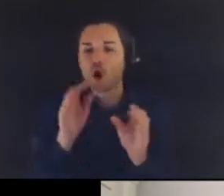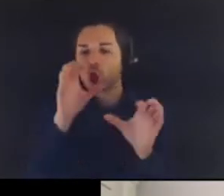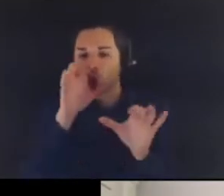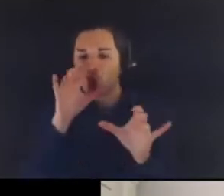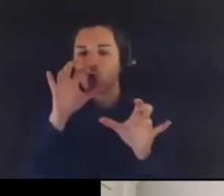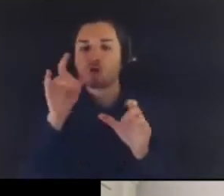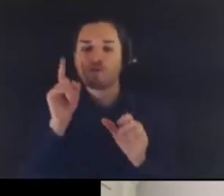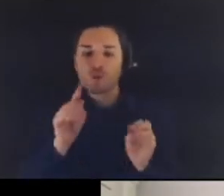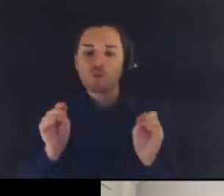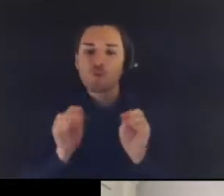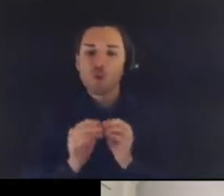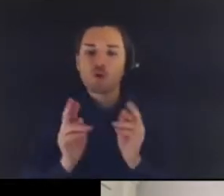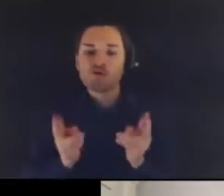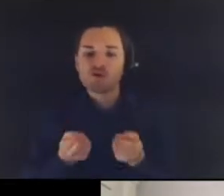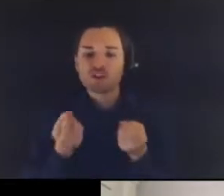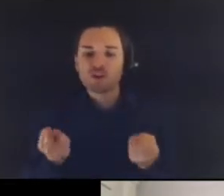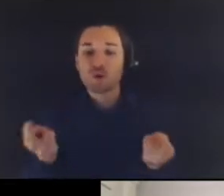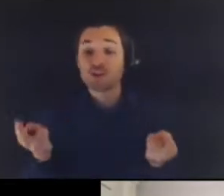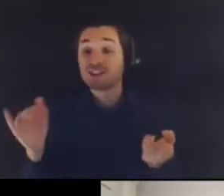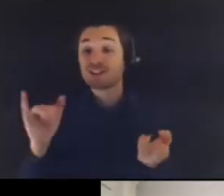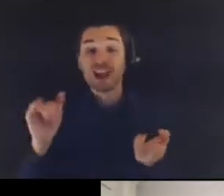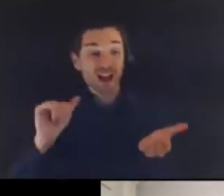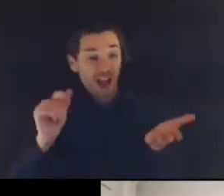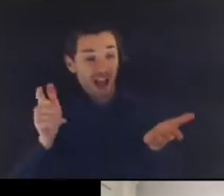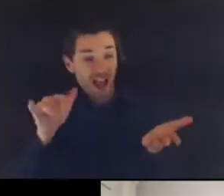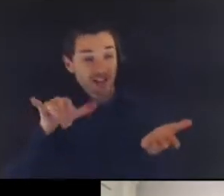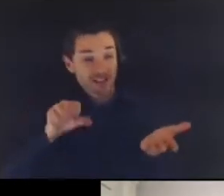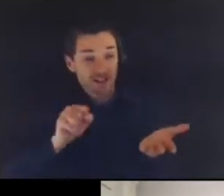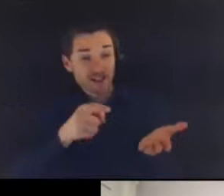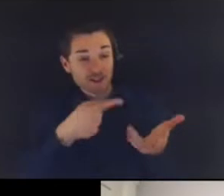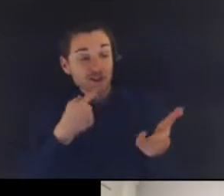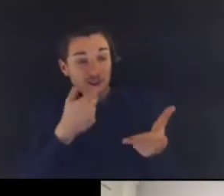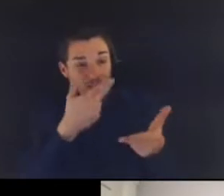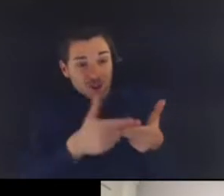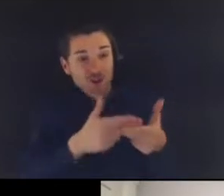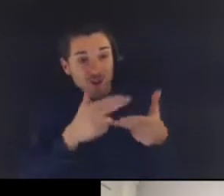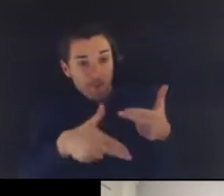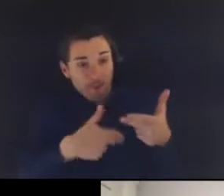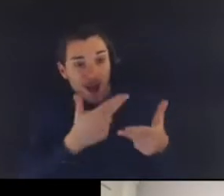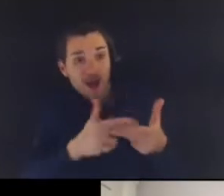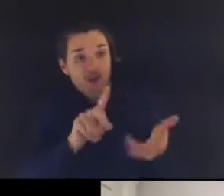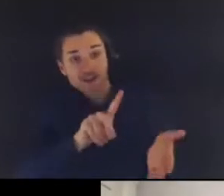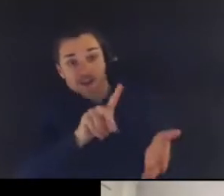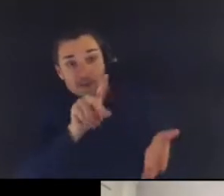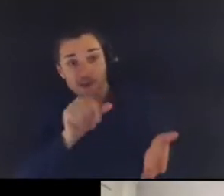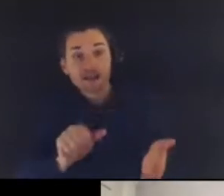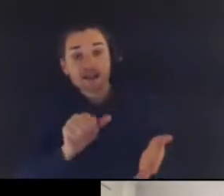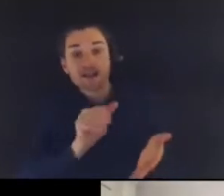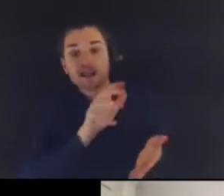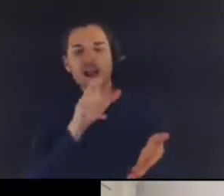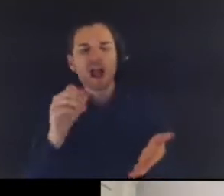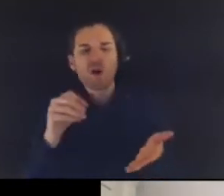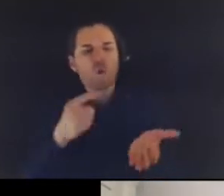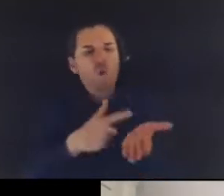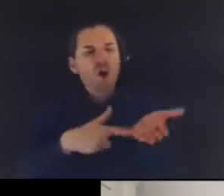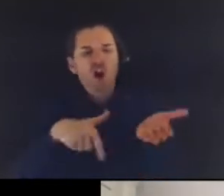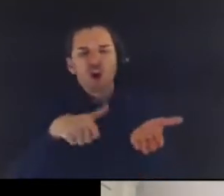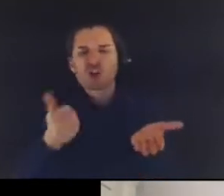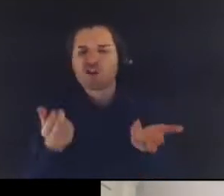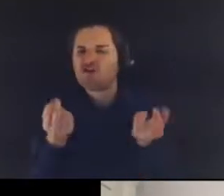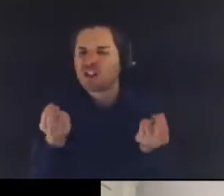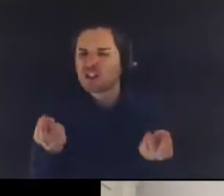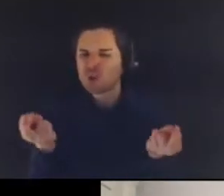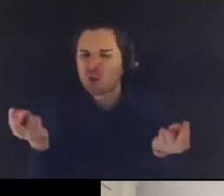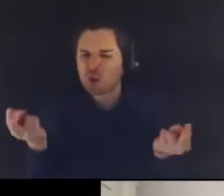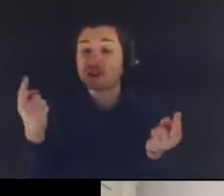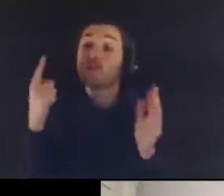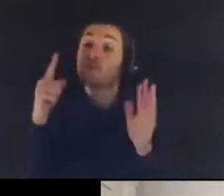just like Alexis mentioned about Disability IN. If you are in the United States, there